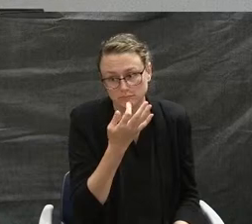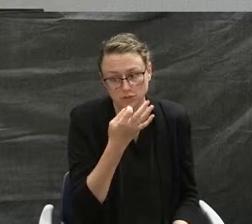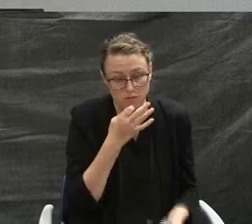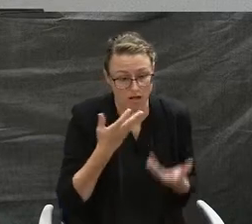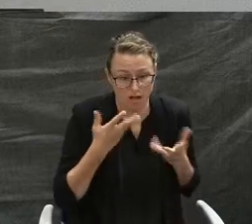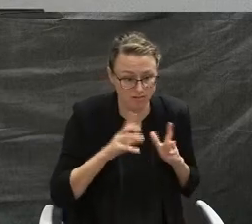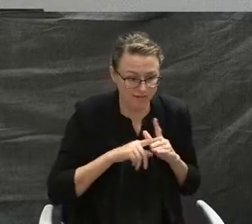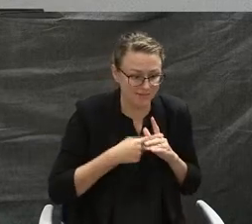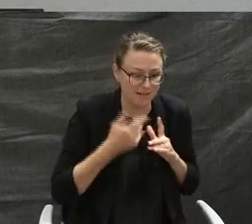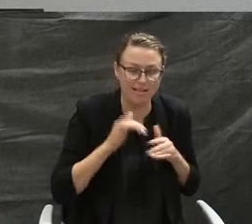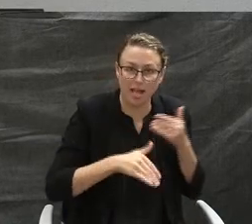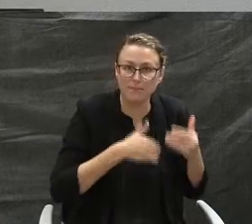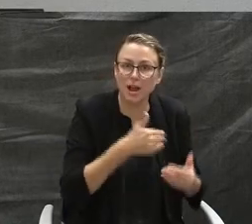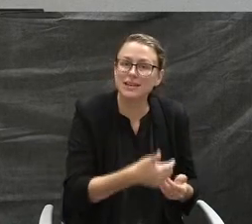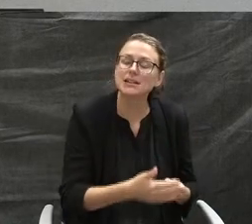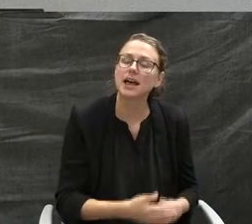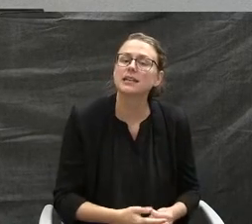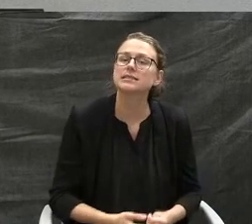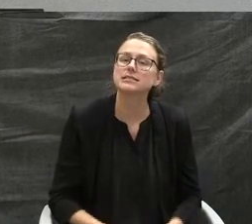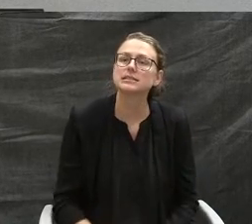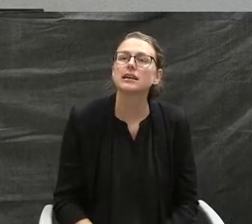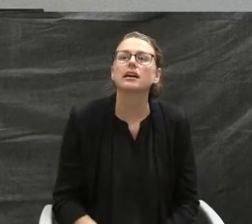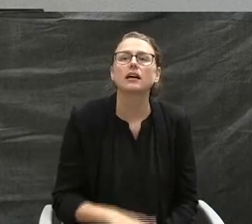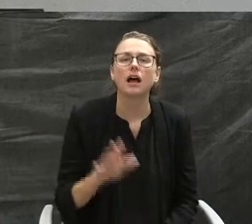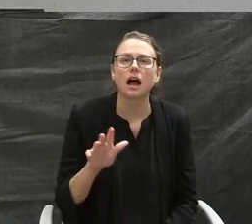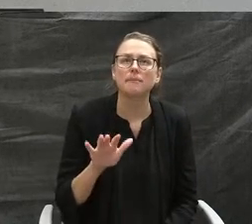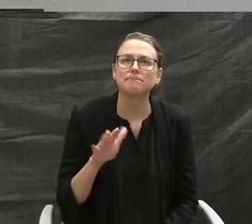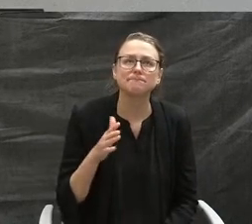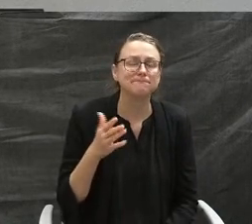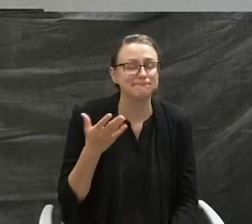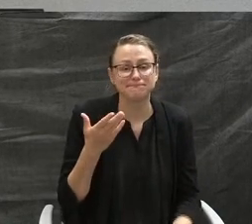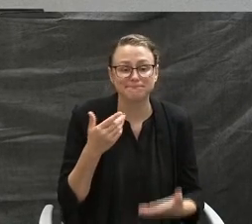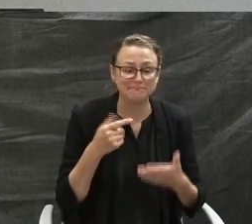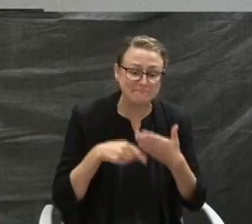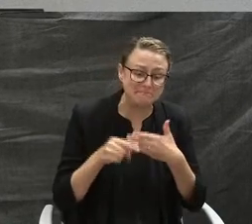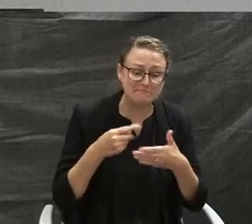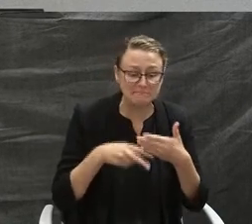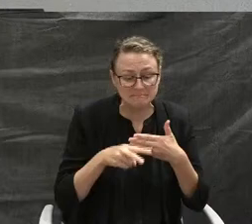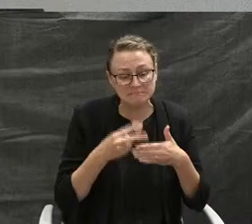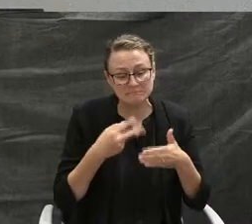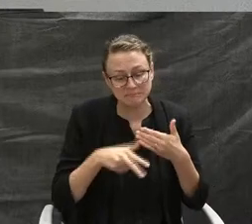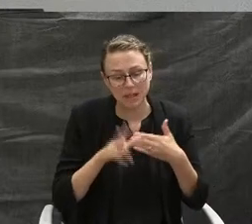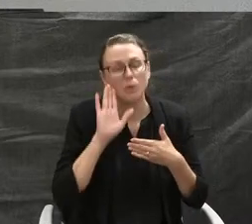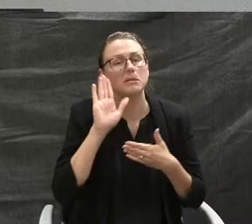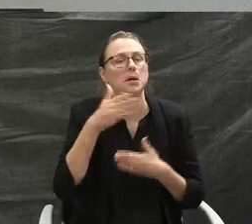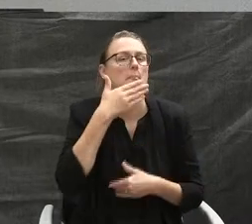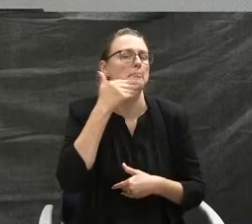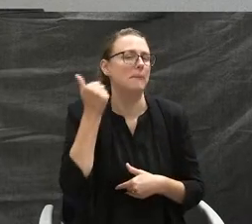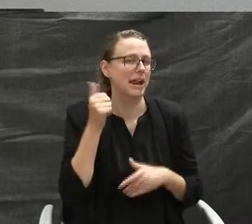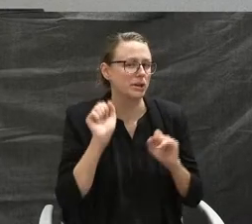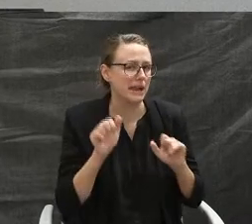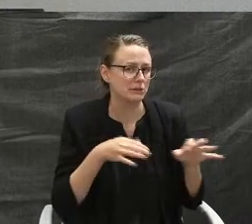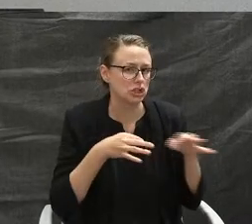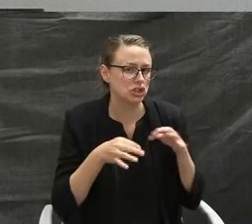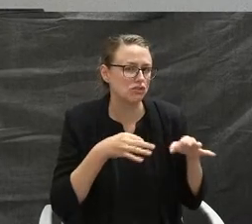in another few weeks will have a be able to describe a little more what they've worked out.